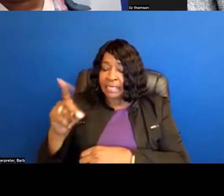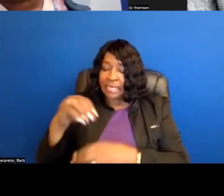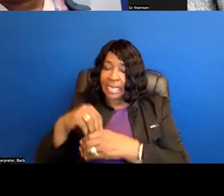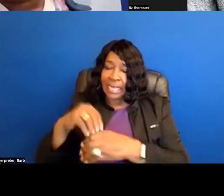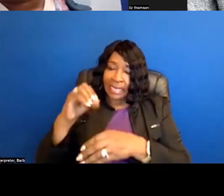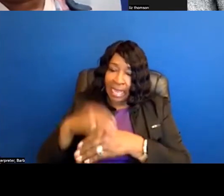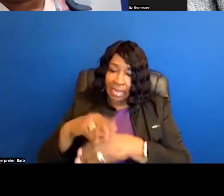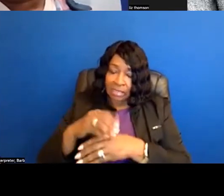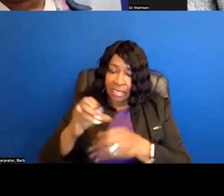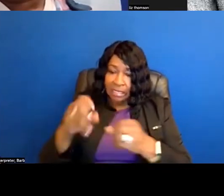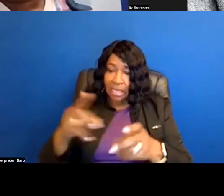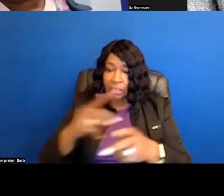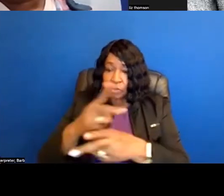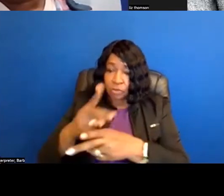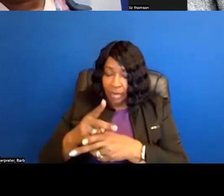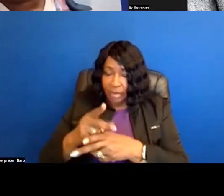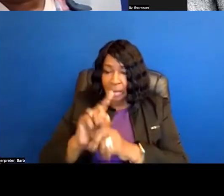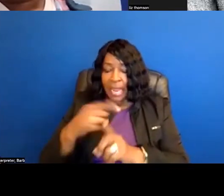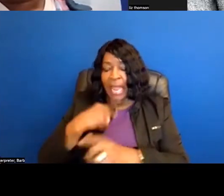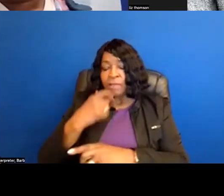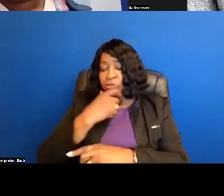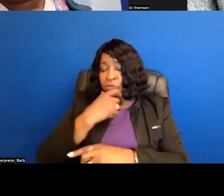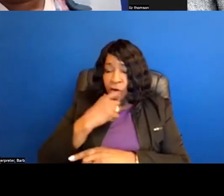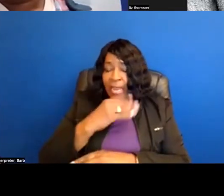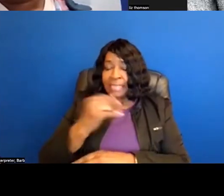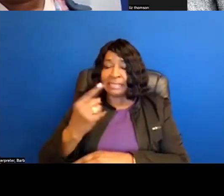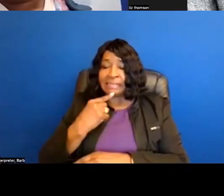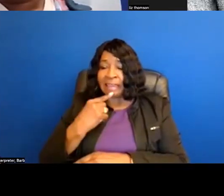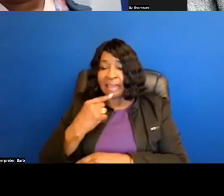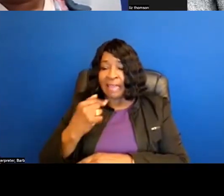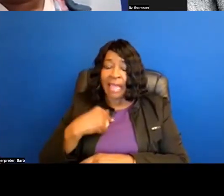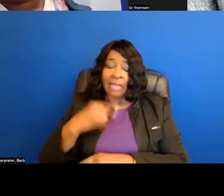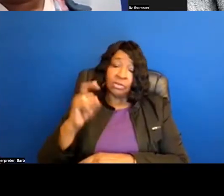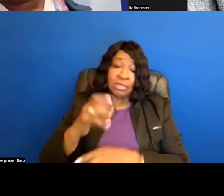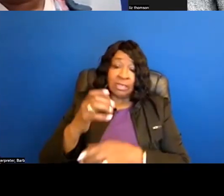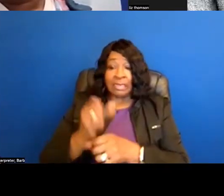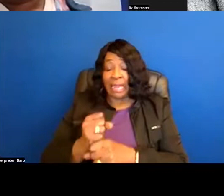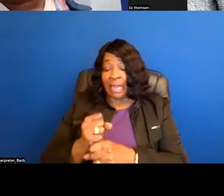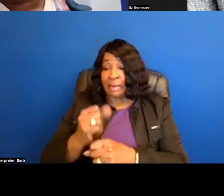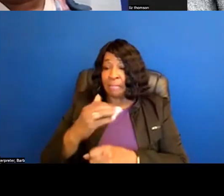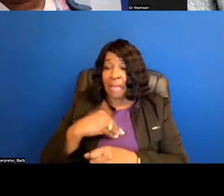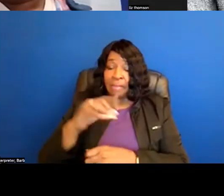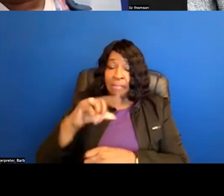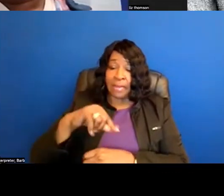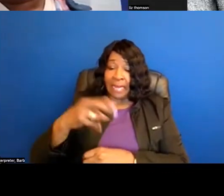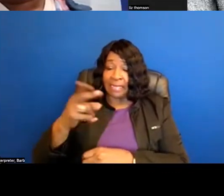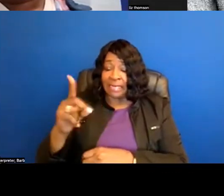But I jokingly say that I might as well have gotten my doctorate in higher education